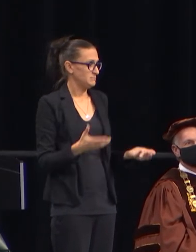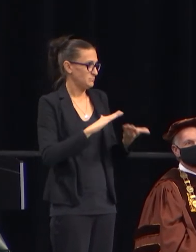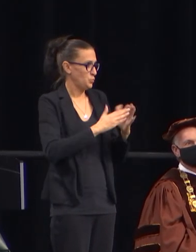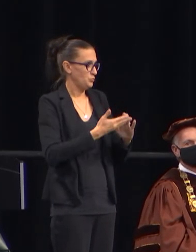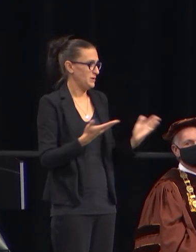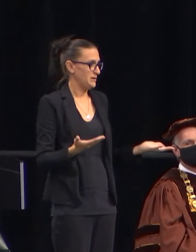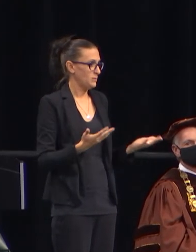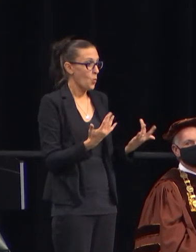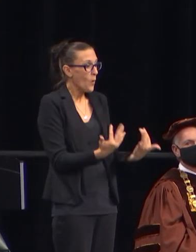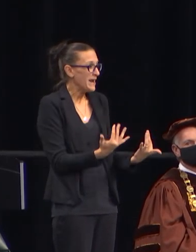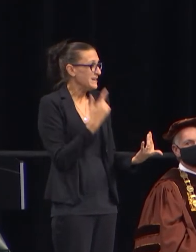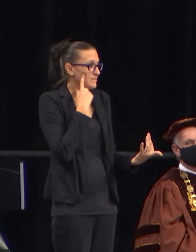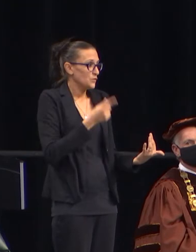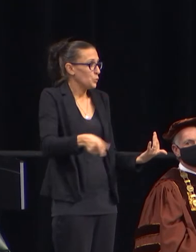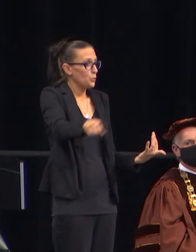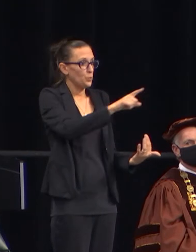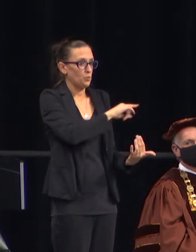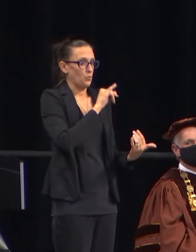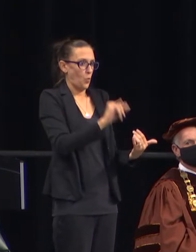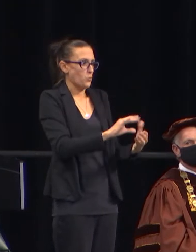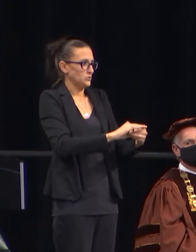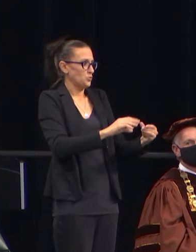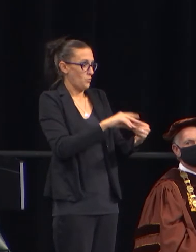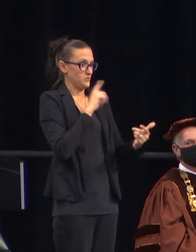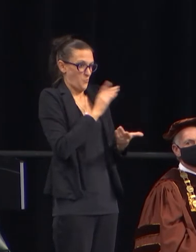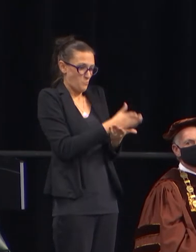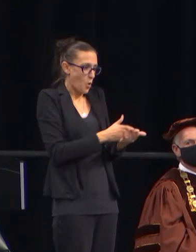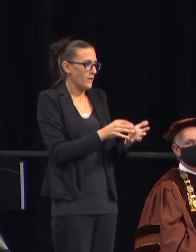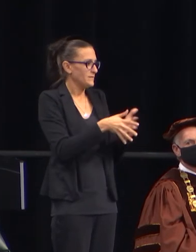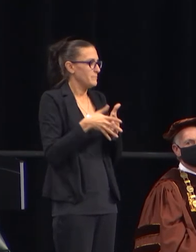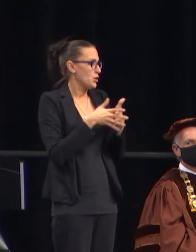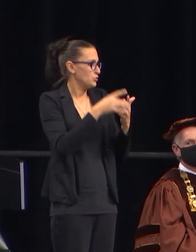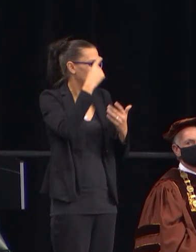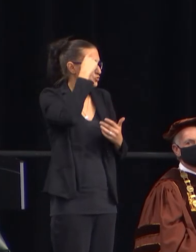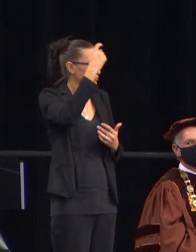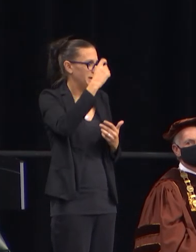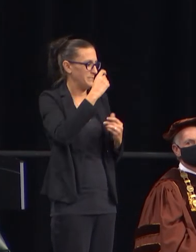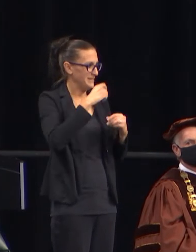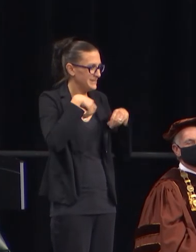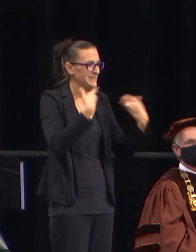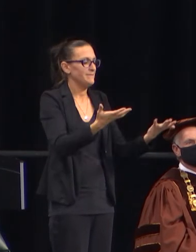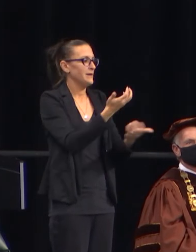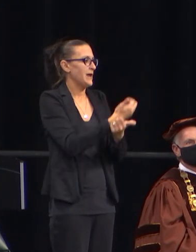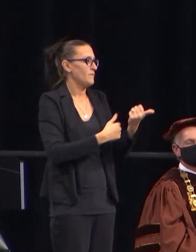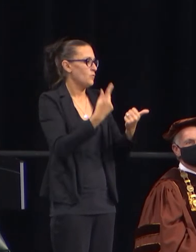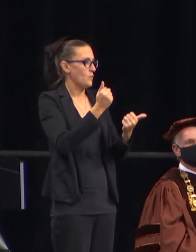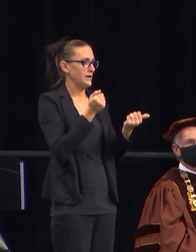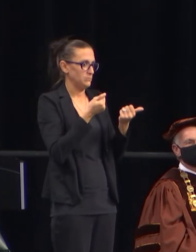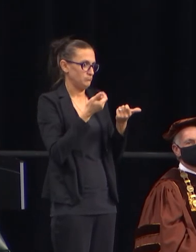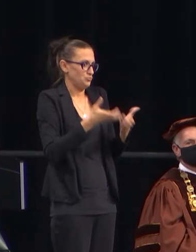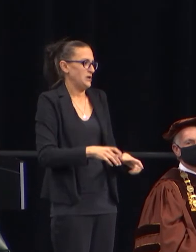waiting for you. Those stories are part of the American dream, giving everyone a chance to succeed.